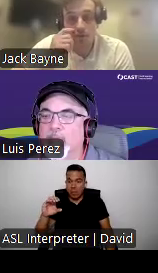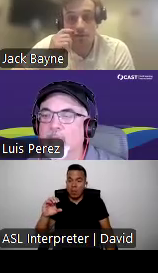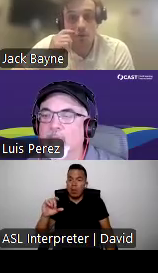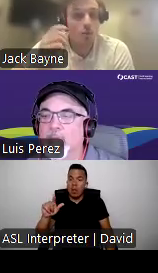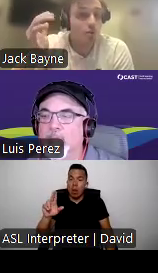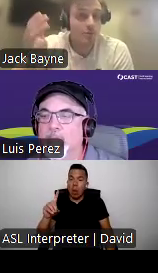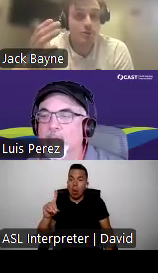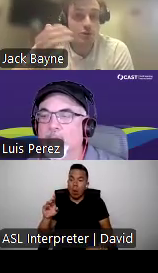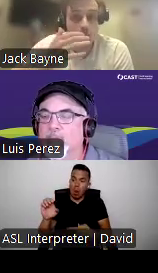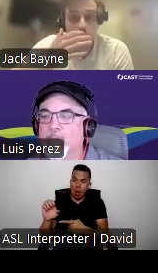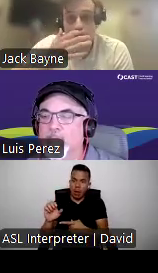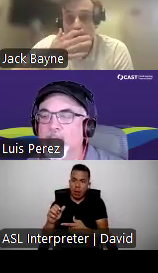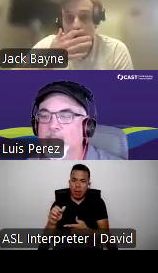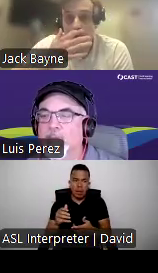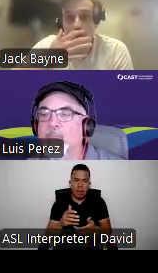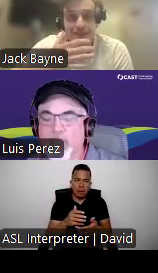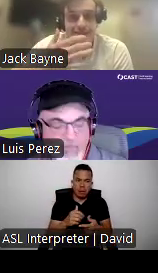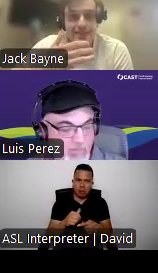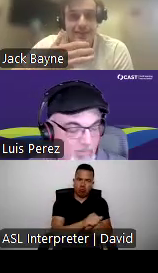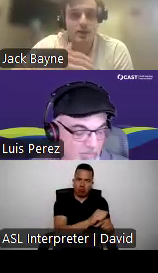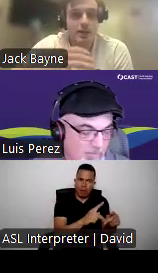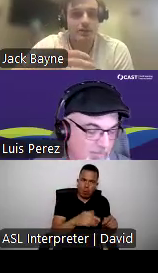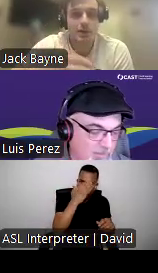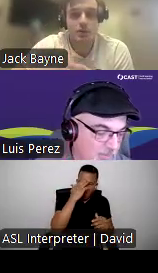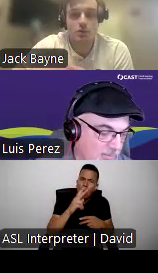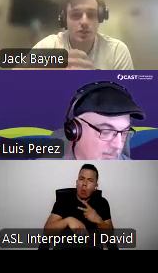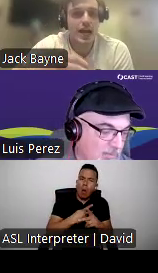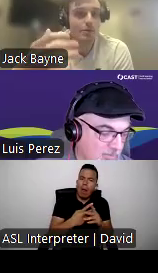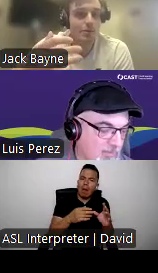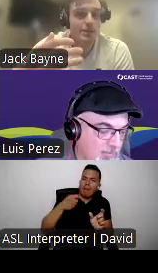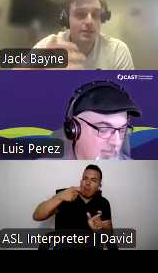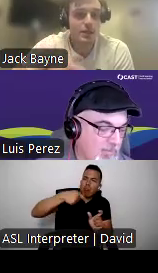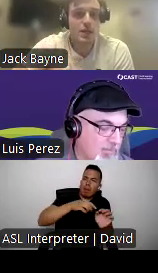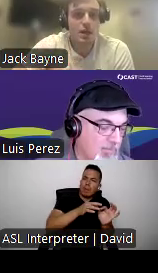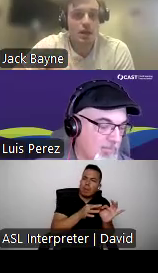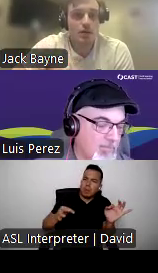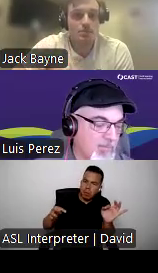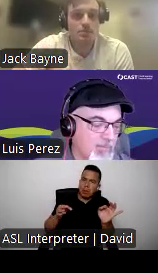of what prompts to use, and things like that are kind of vital to really optimize